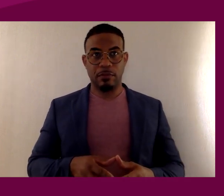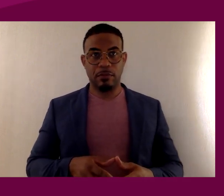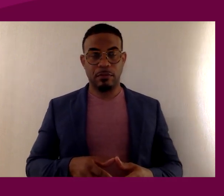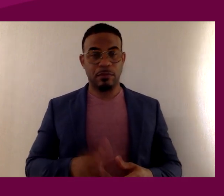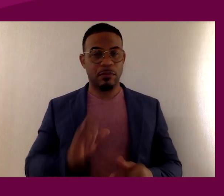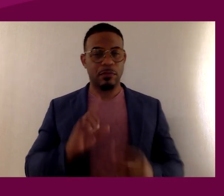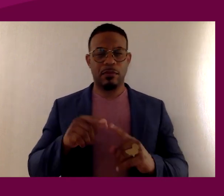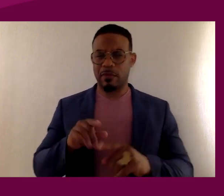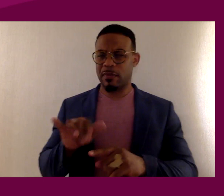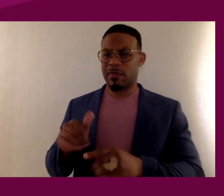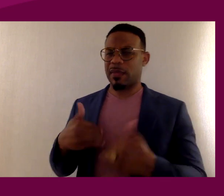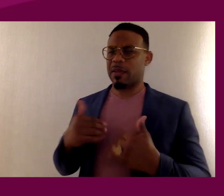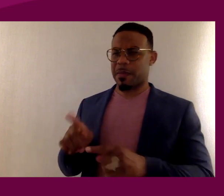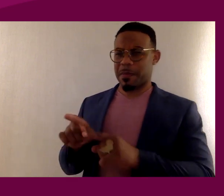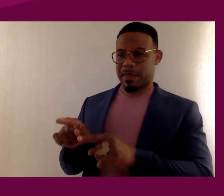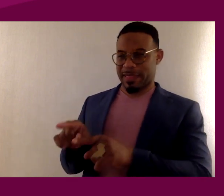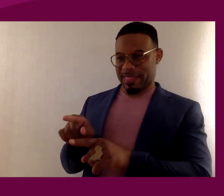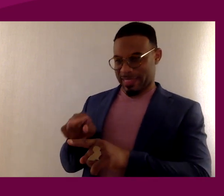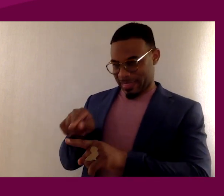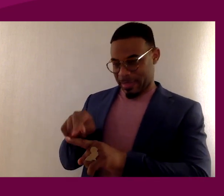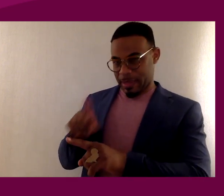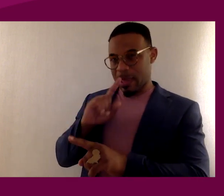Ashley Inkumsah: I want to talk about